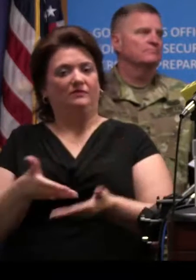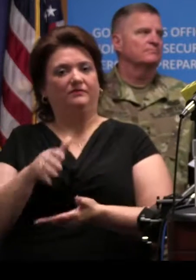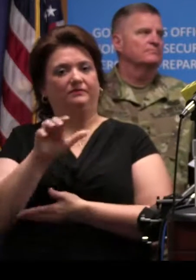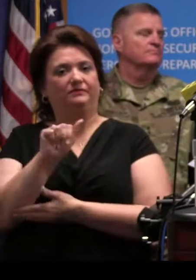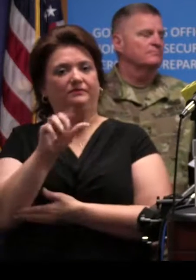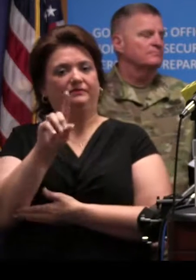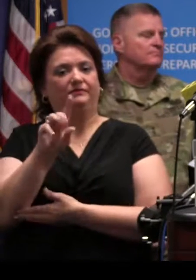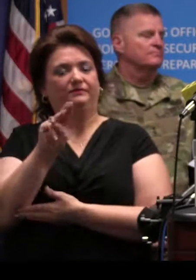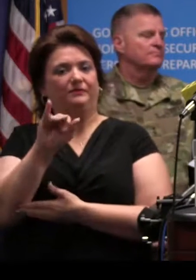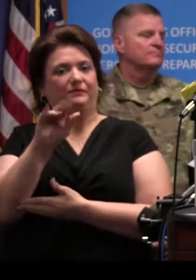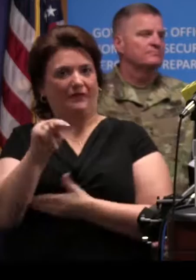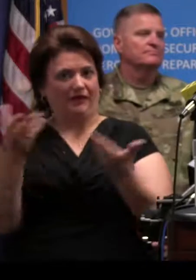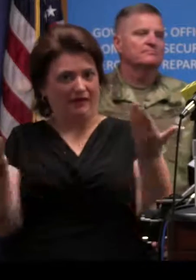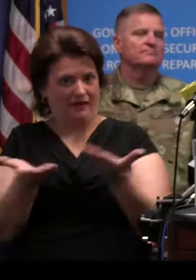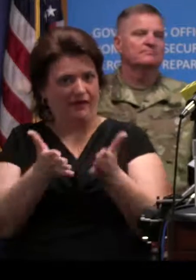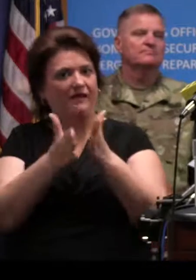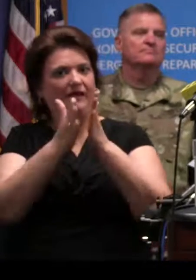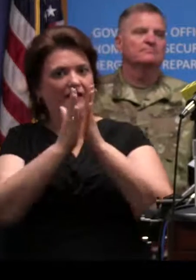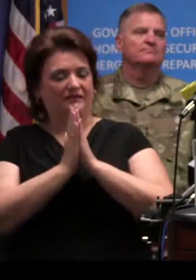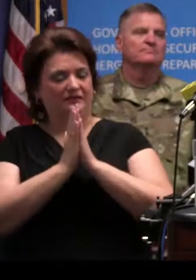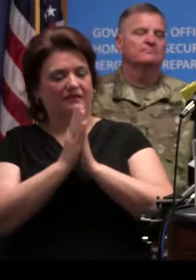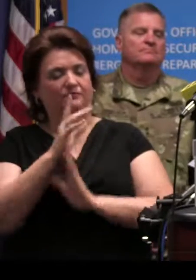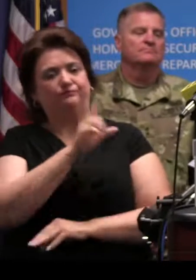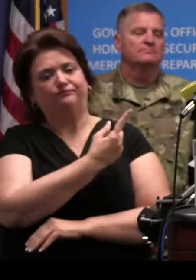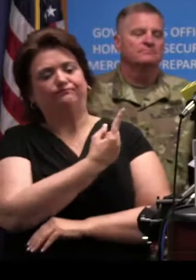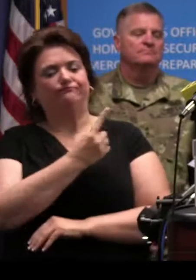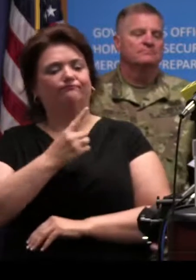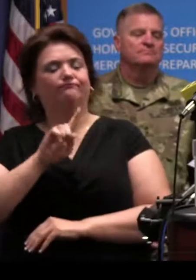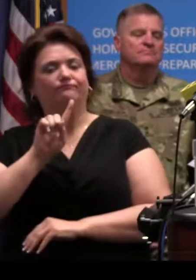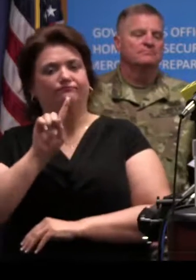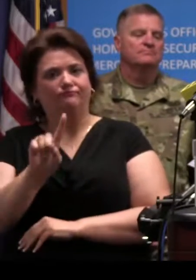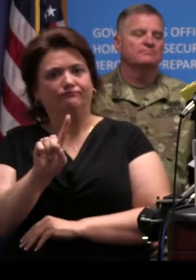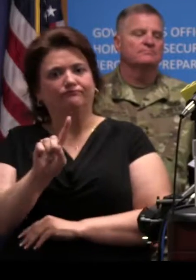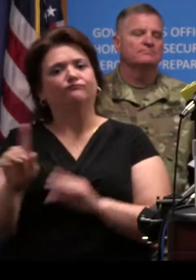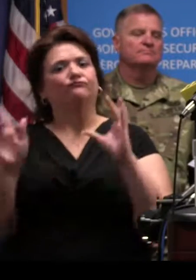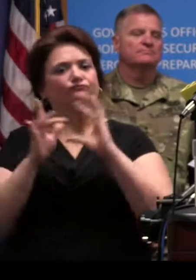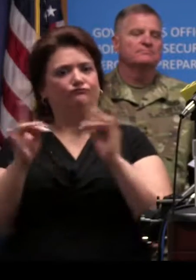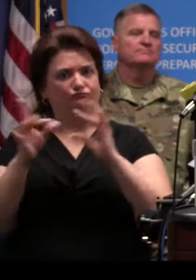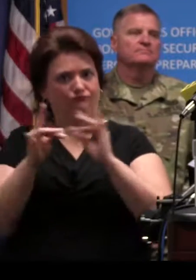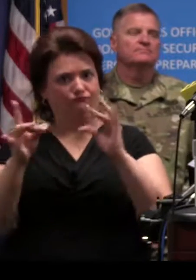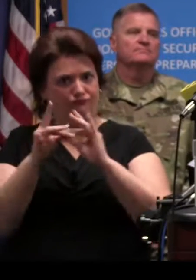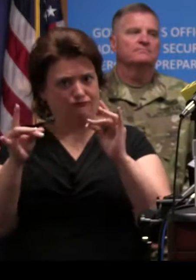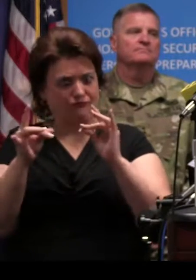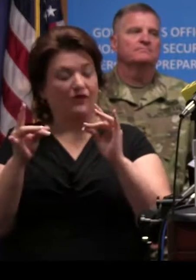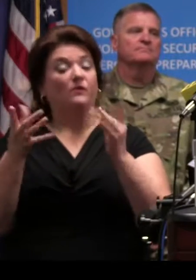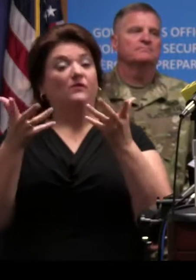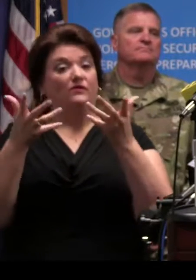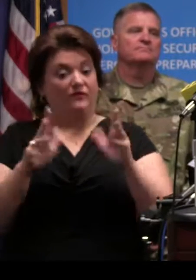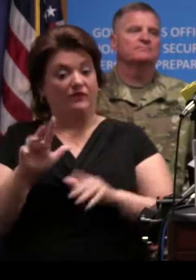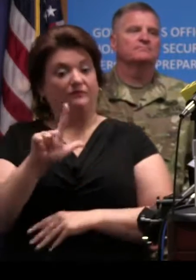here i want to ask him to come forward and offer some comments and then after that lieutenant governor